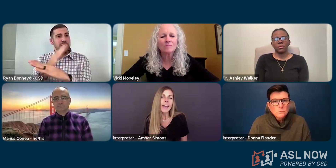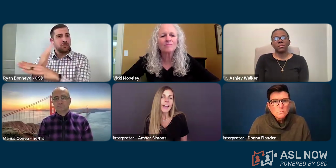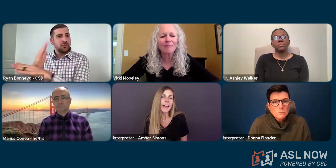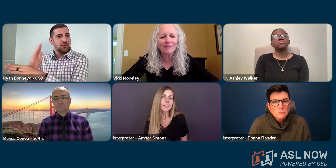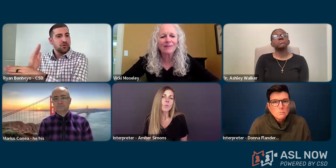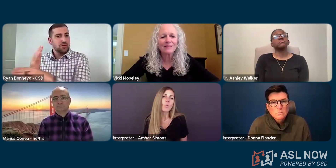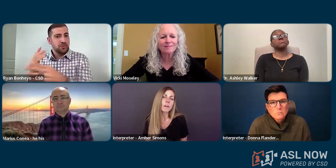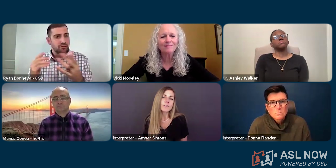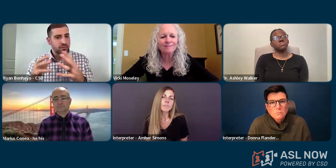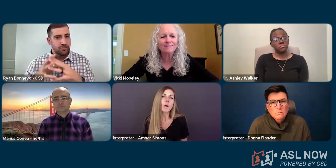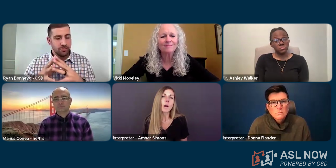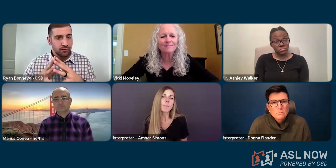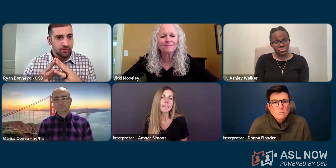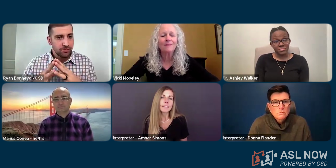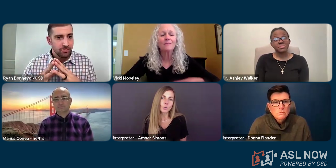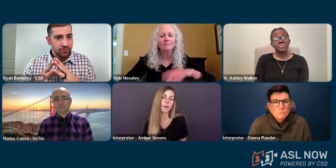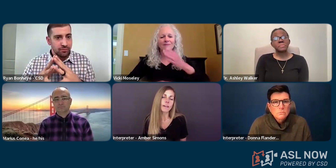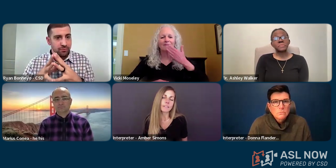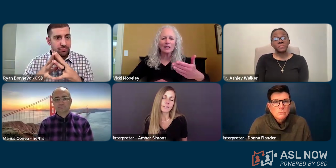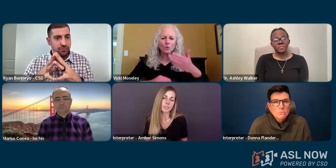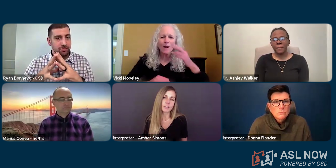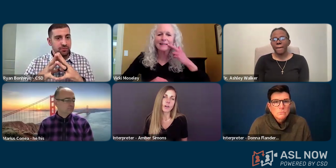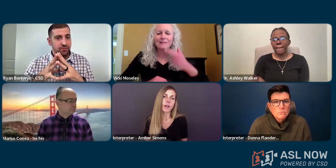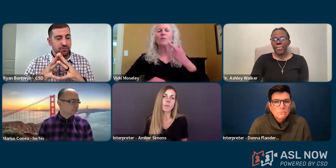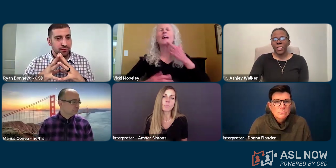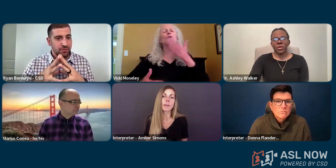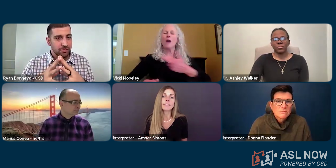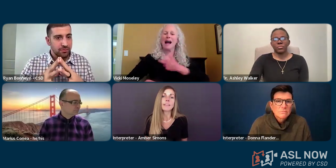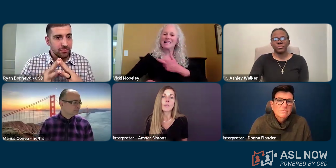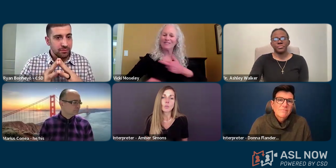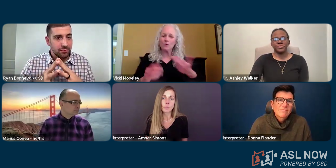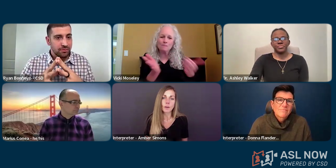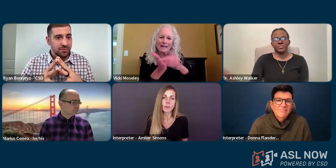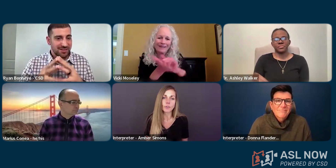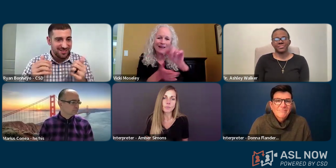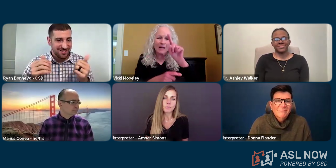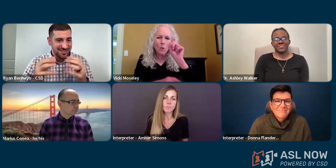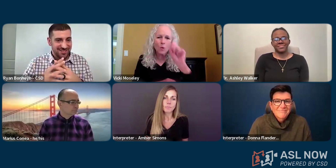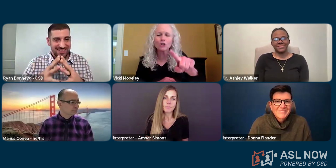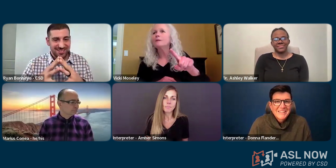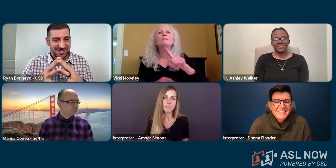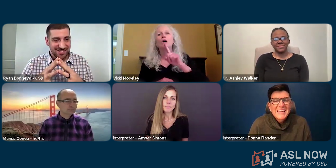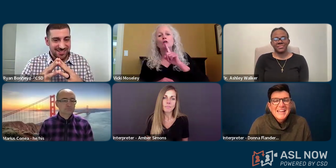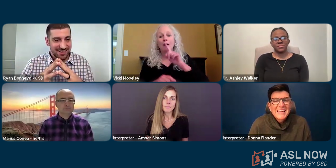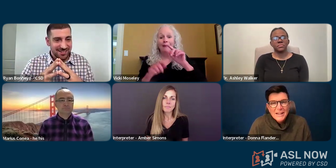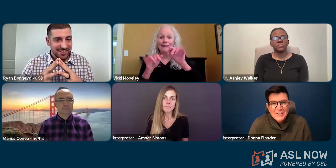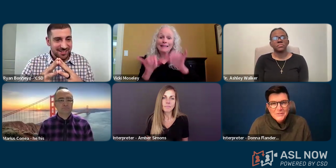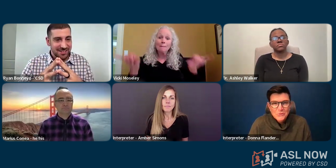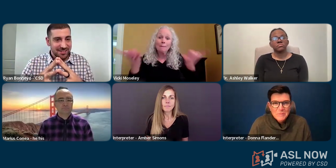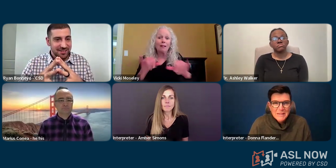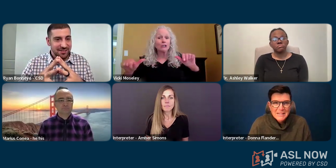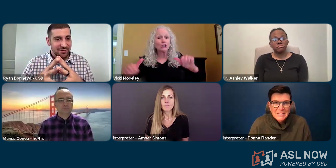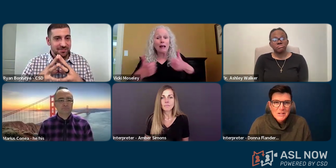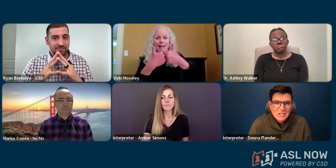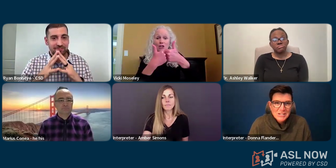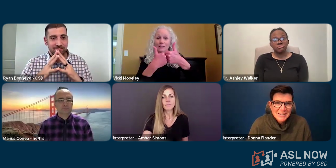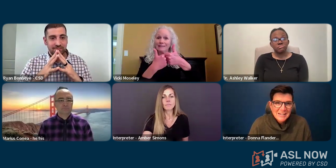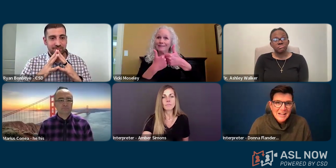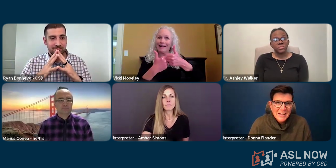And what are some companies or organizations that are helping break down those barriers? Thanks, Ryan, for repeating the question.